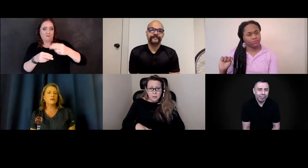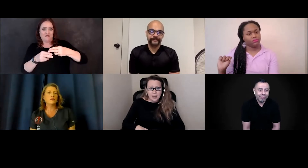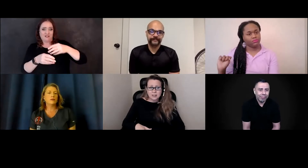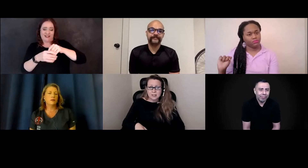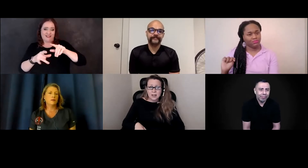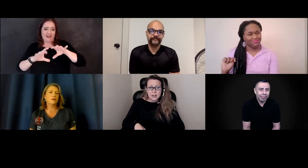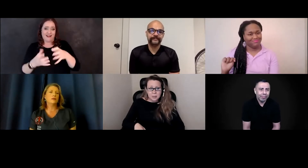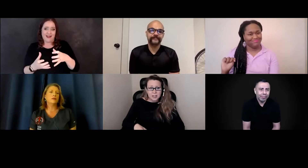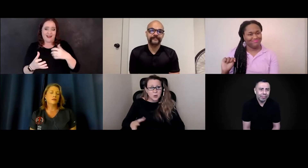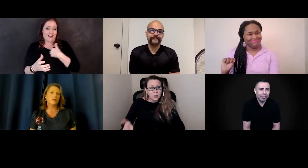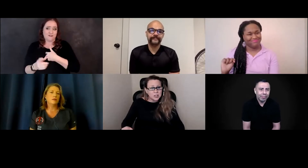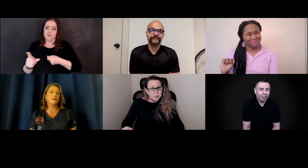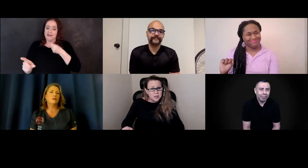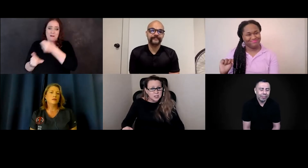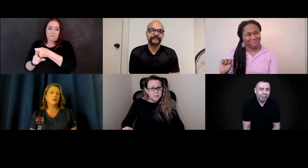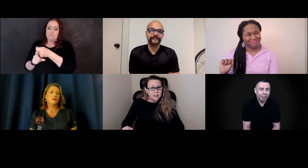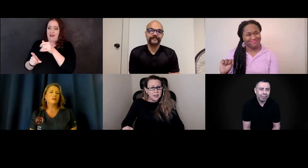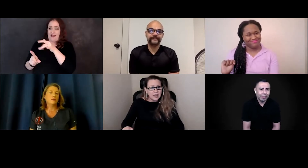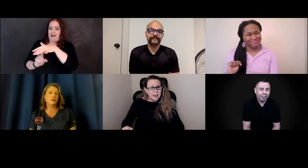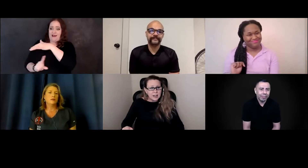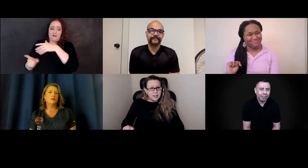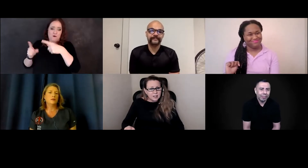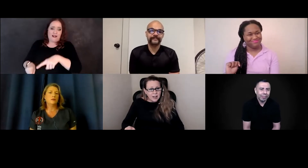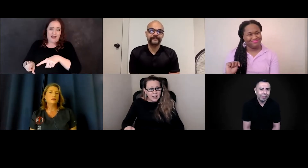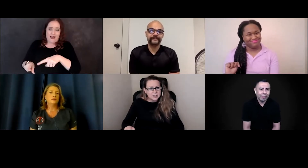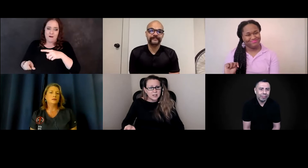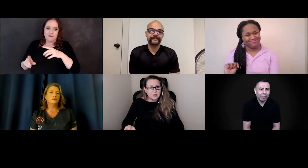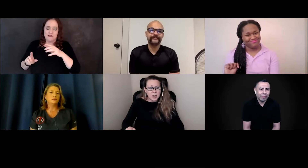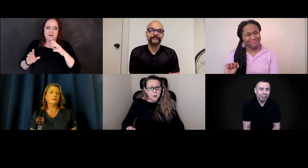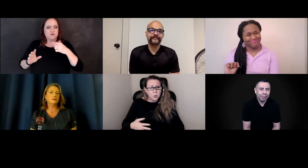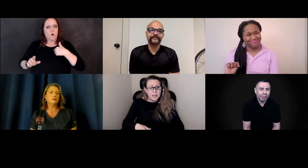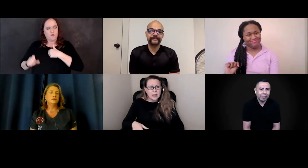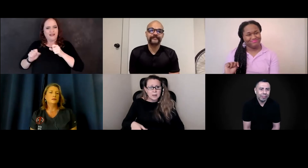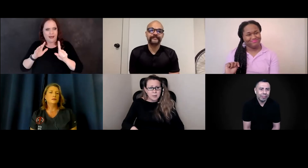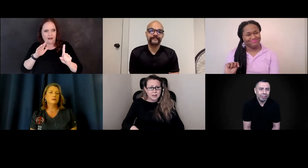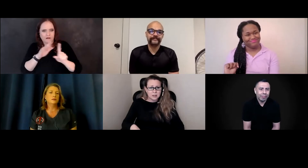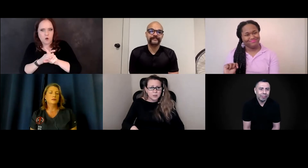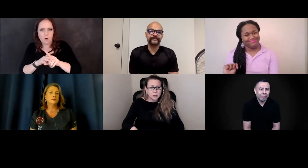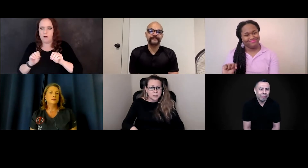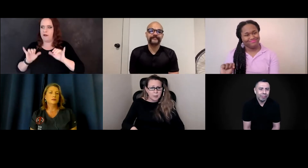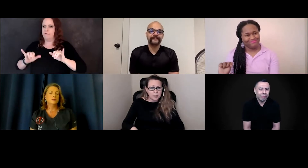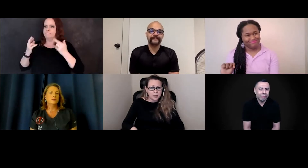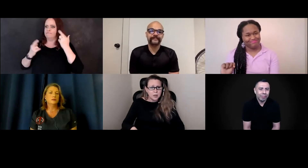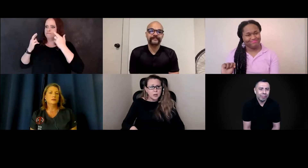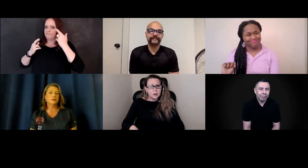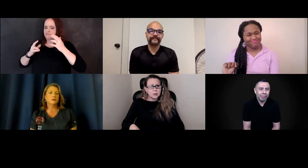You all just mentioned like in the class, in the environment, we impact and influence what's happening.